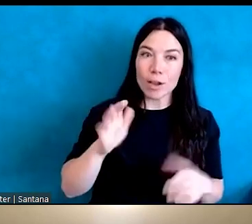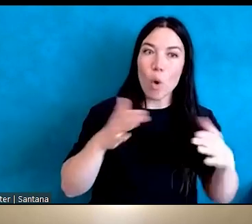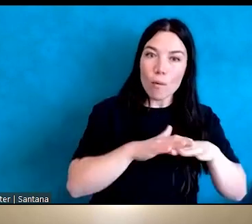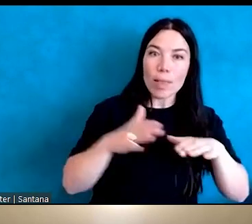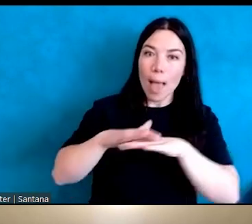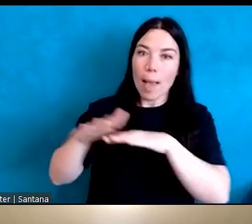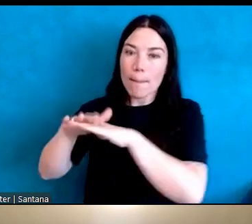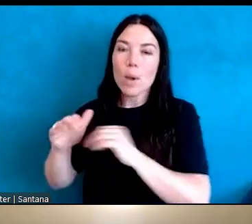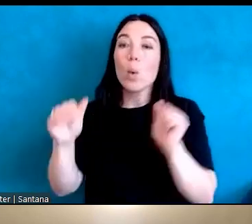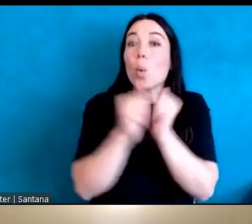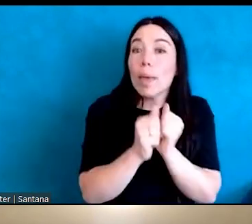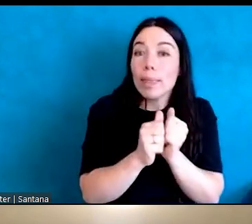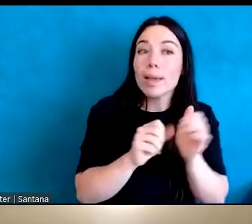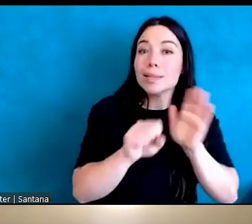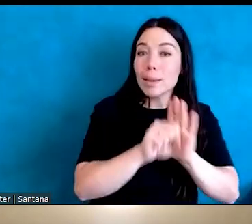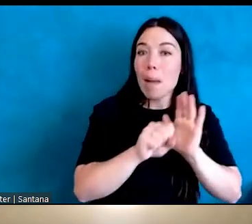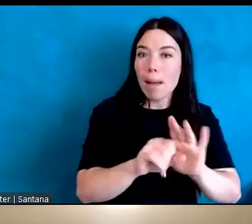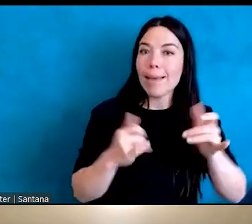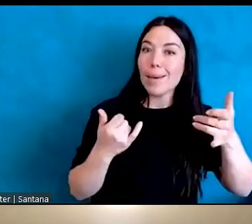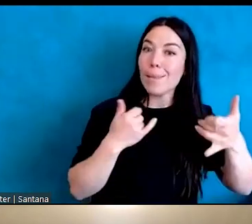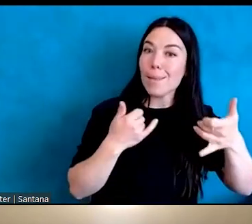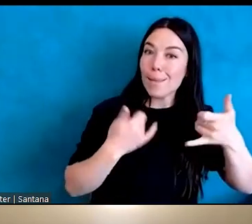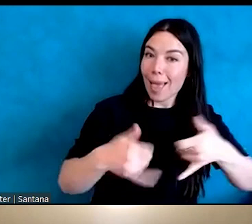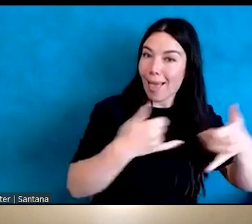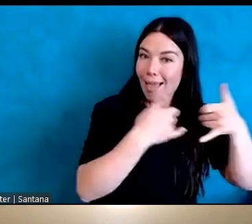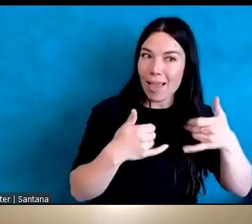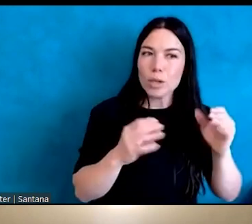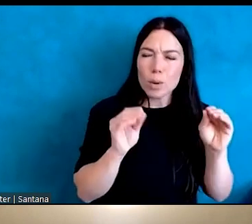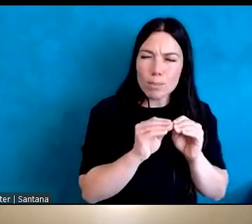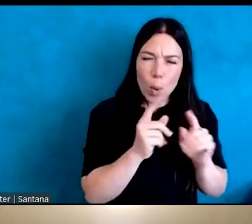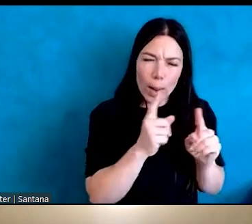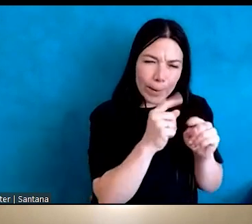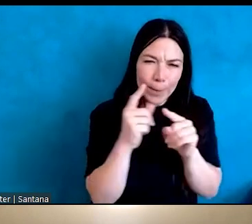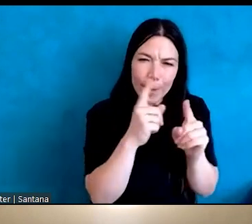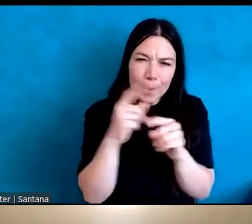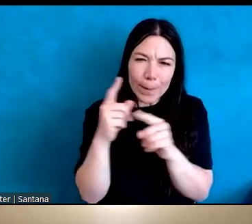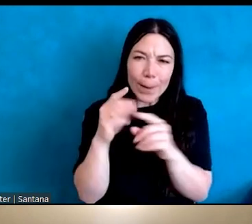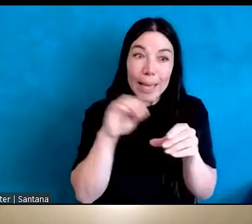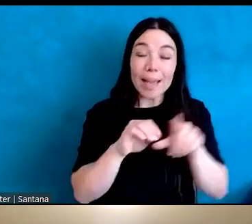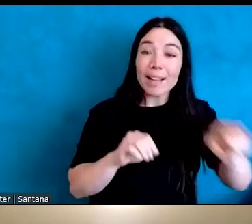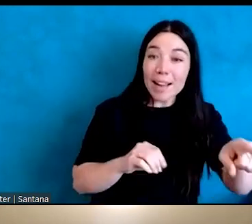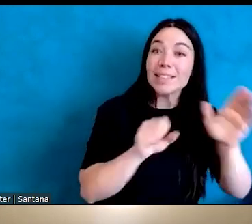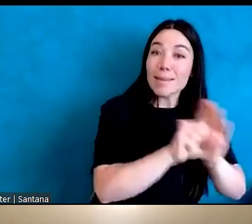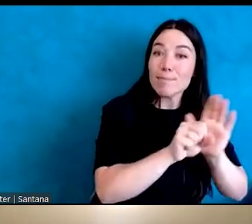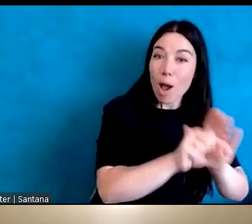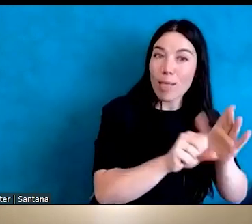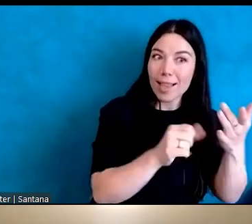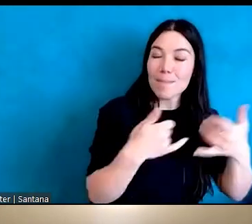more squares under the lines in the symbolic play condition than in the functional condition, which we attribute to the fact